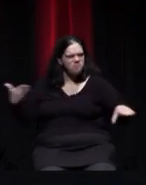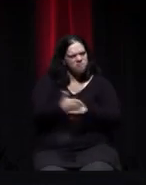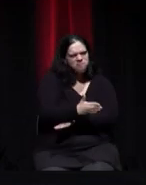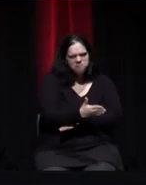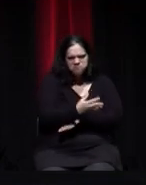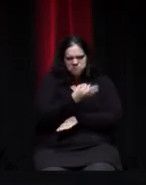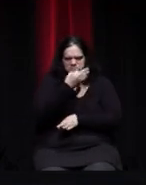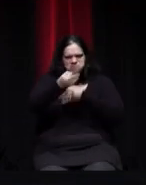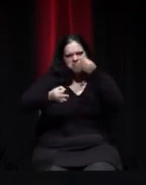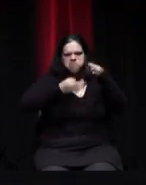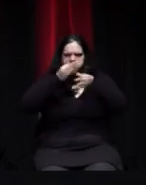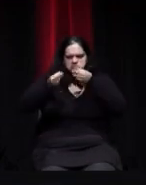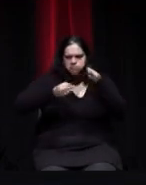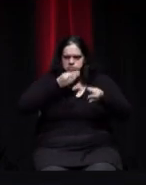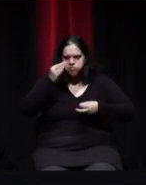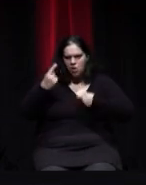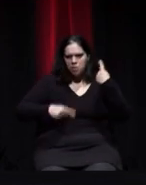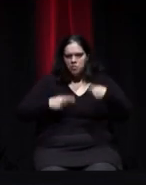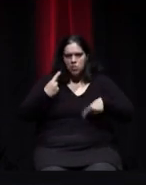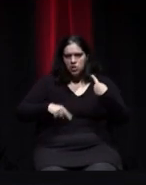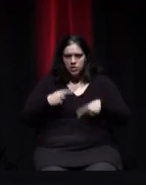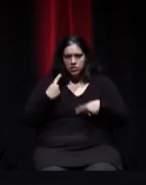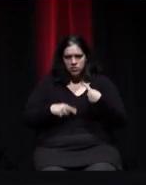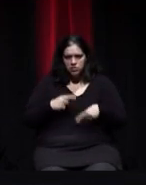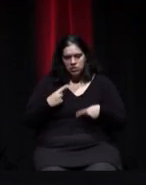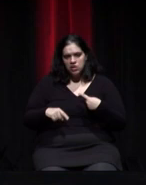They've enter in this talk with liabilities.